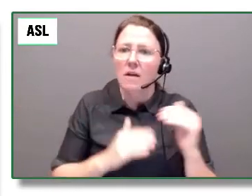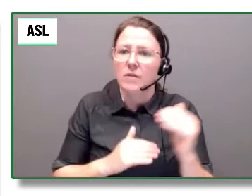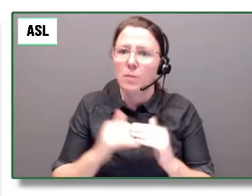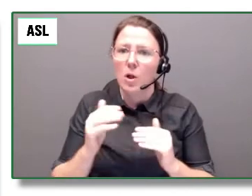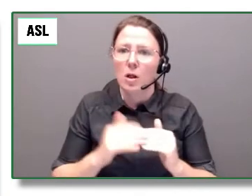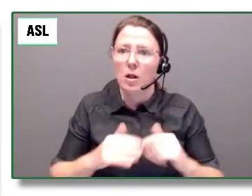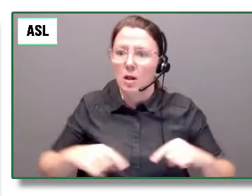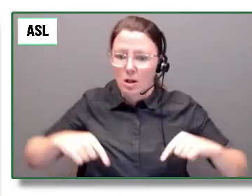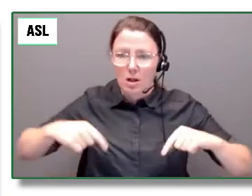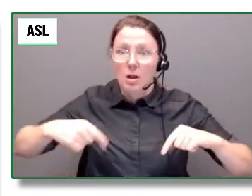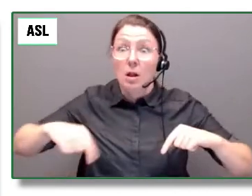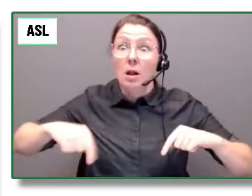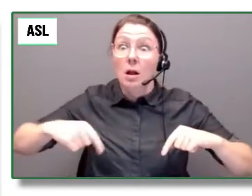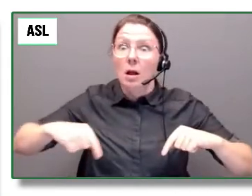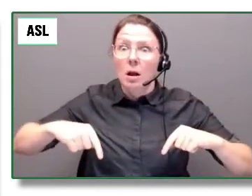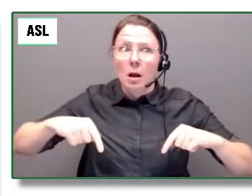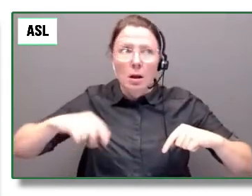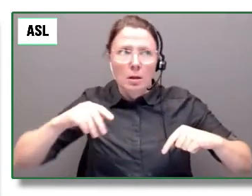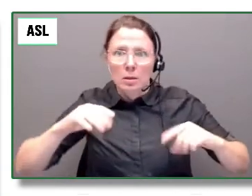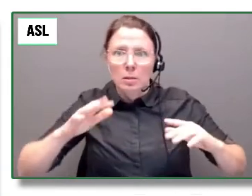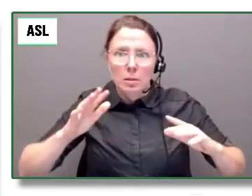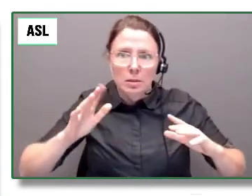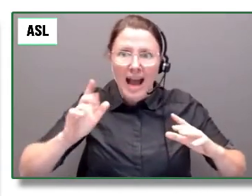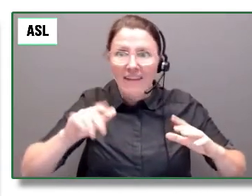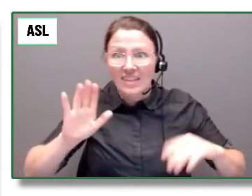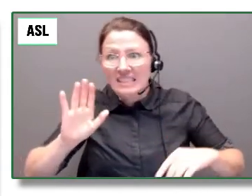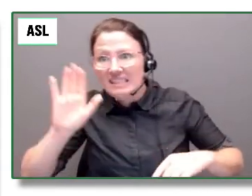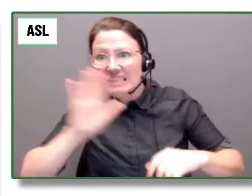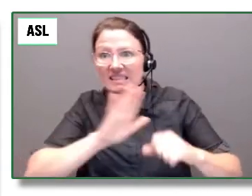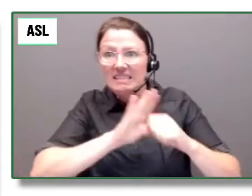that maybe you're going to have to speak up. You know, it could be something as